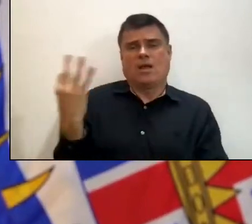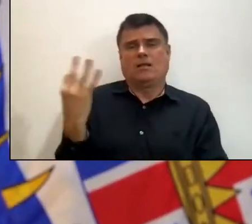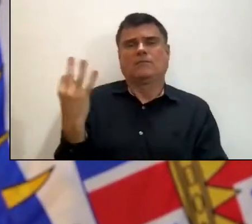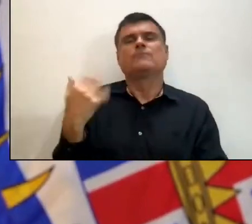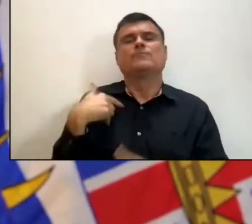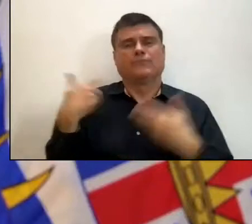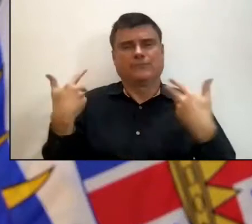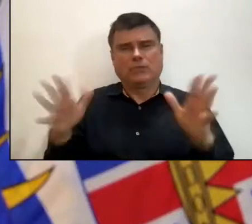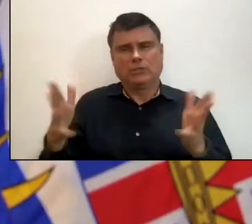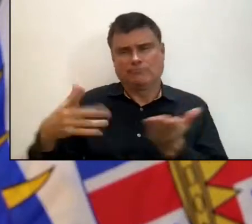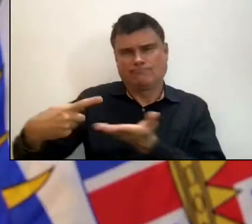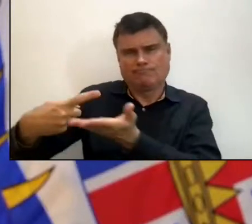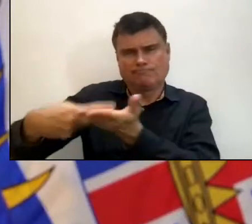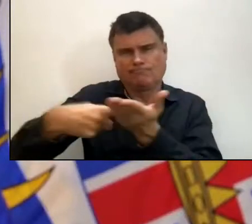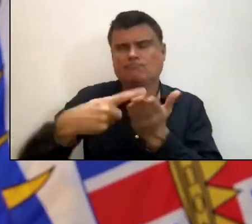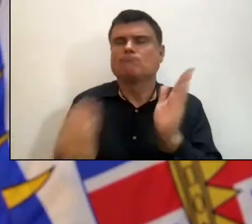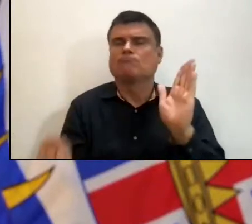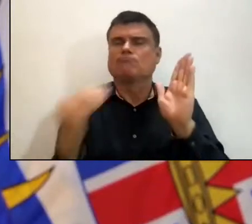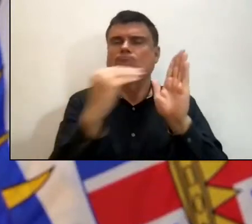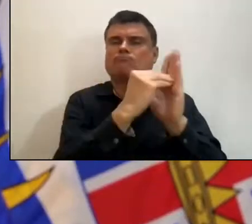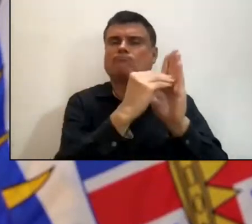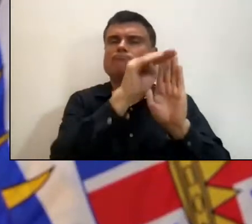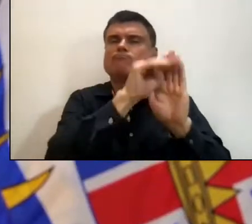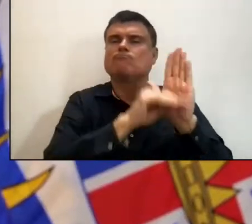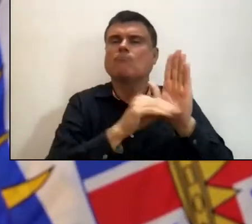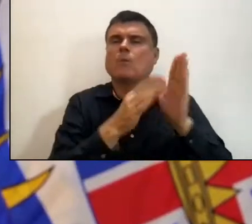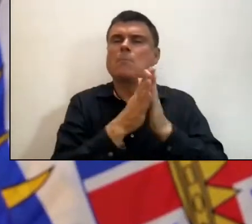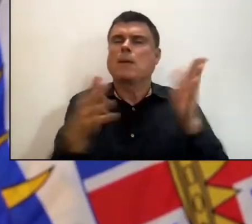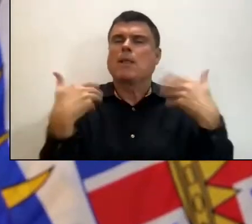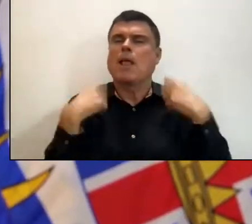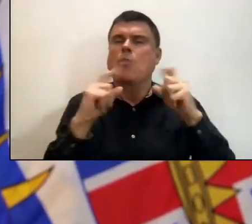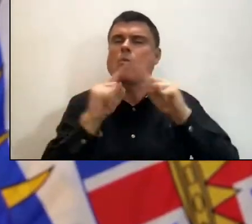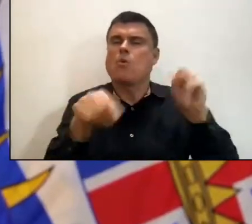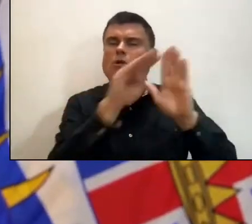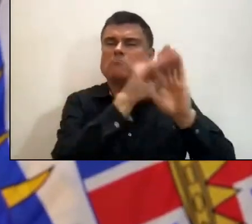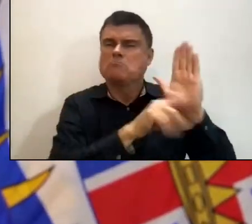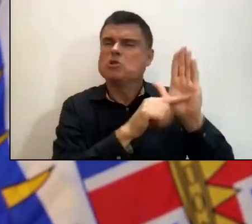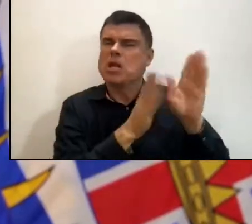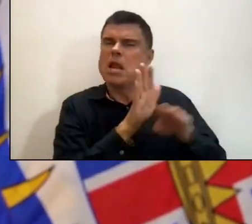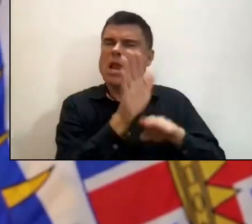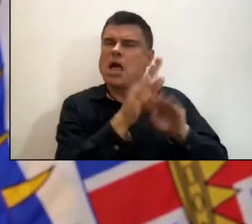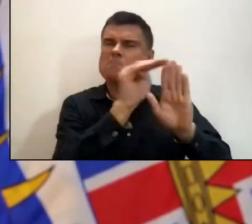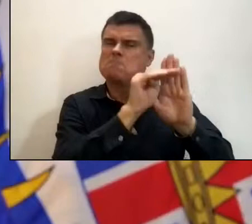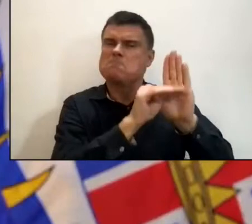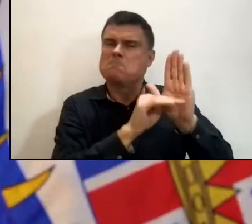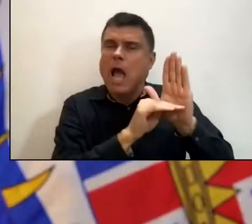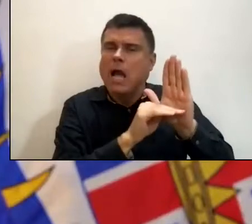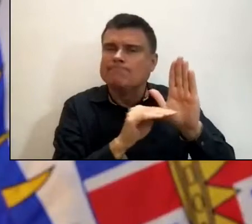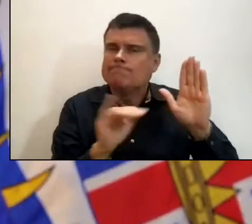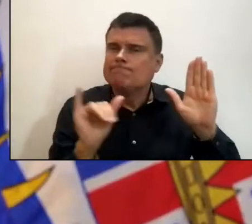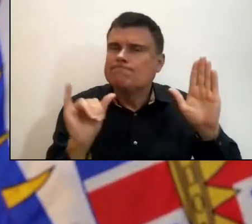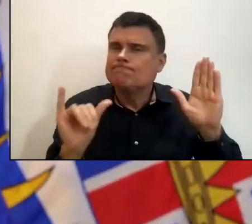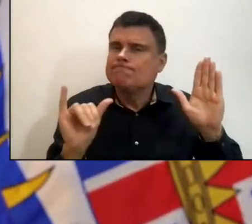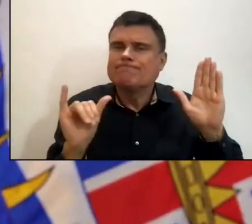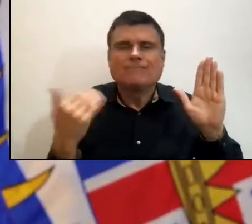would be sufficient to get us through this, but I can tell you that over this weekend we have spent a lot of time